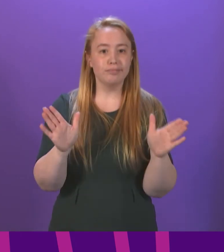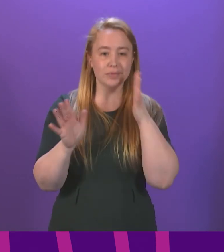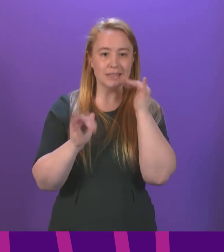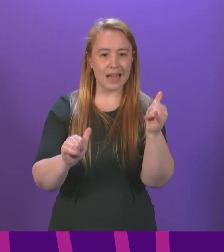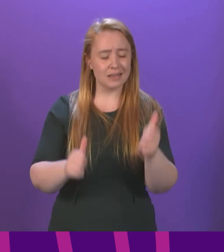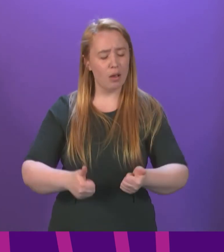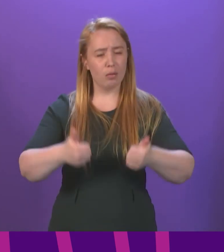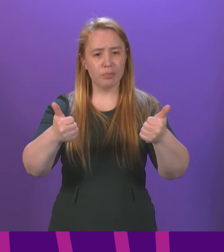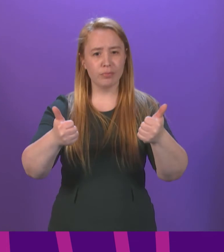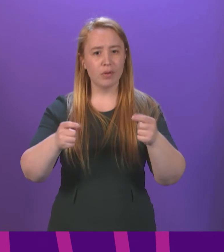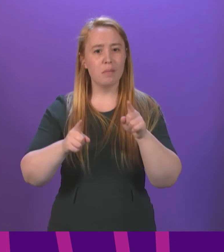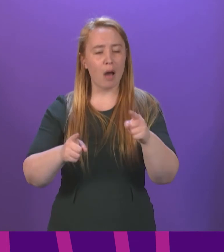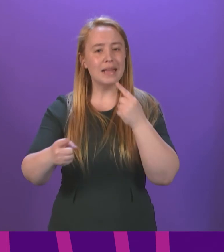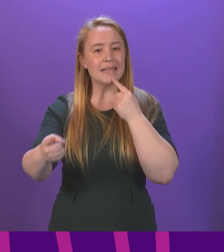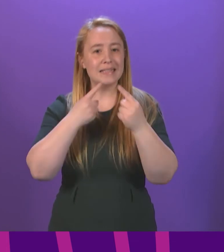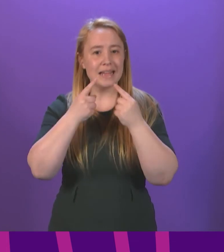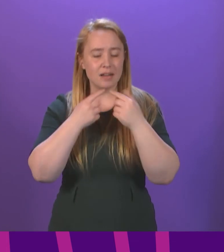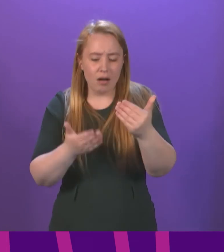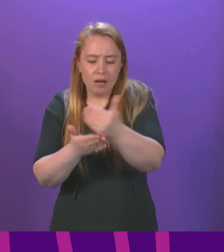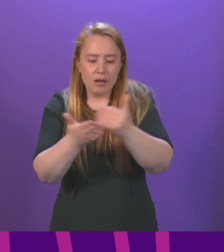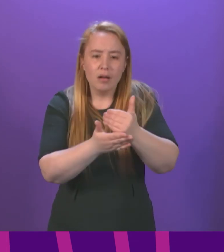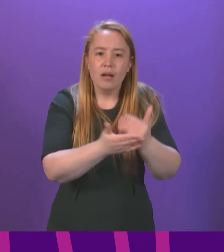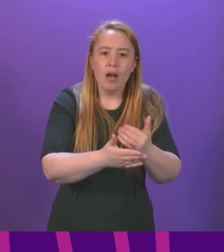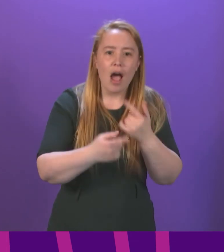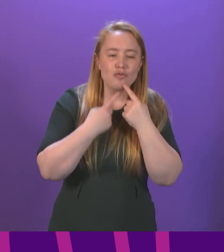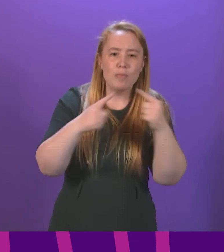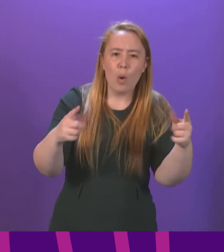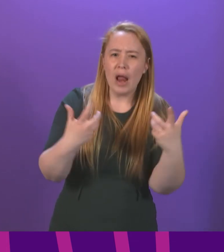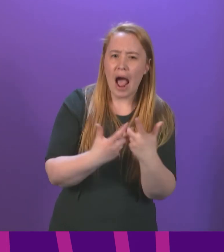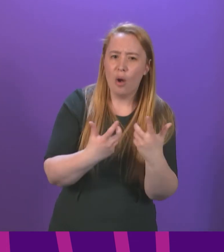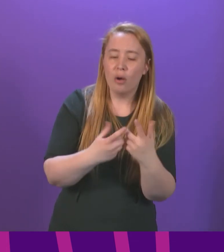data on testing be gathered and reported? How will it be used to inform our approach